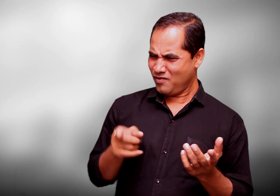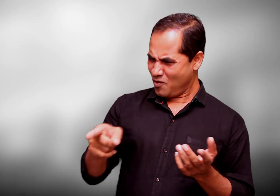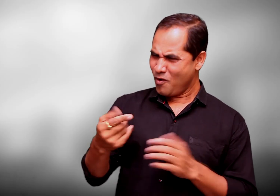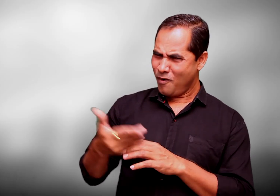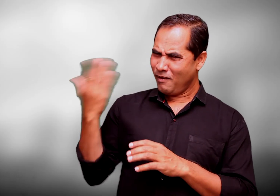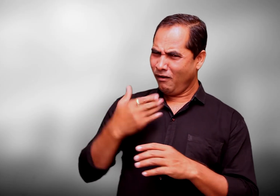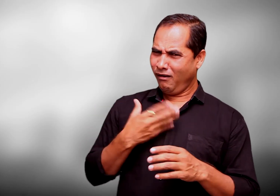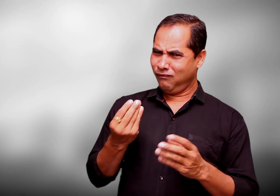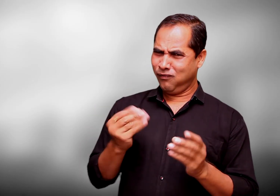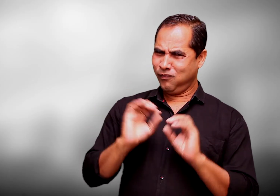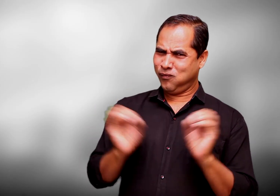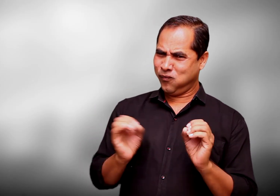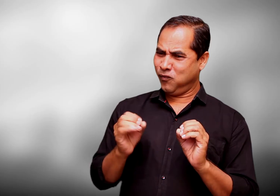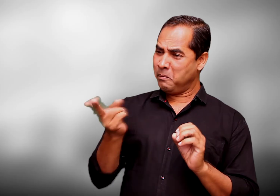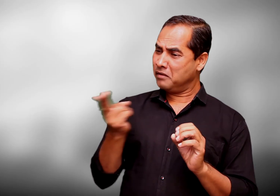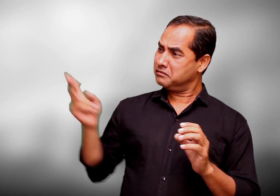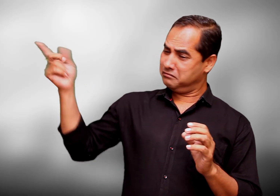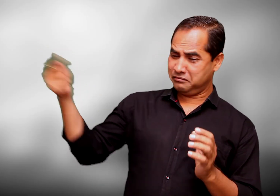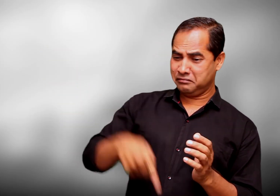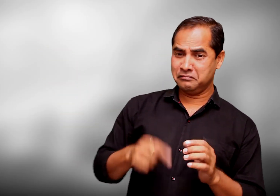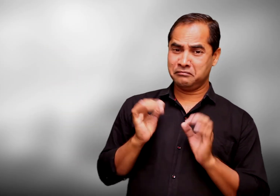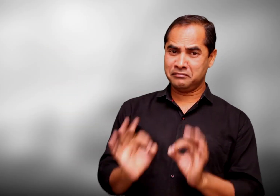weren't afraid to come in the bus'